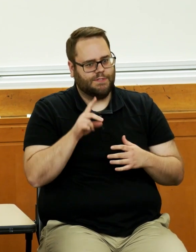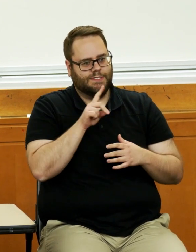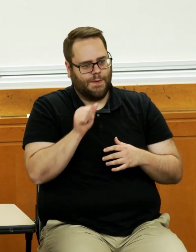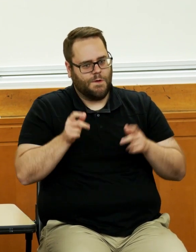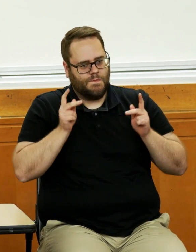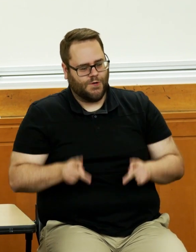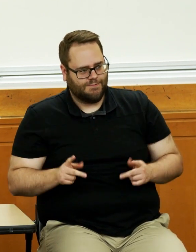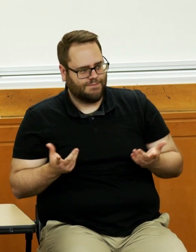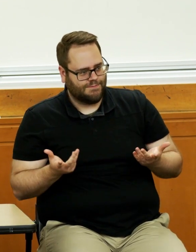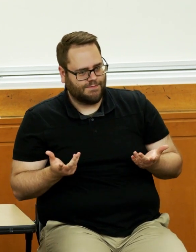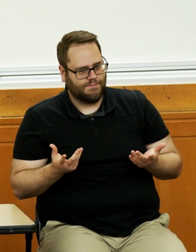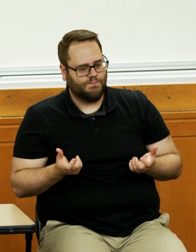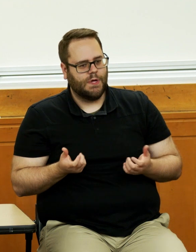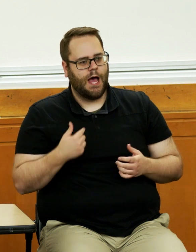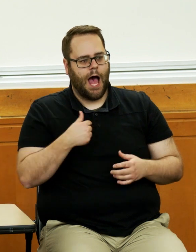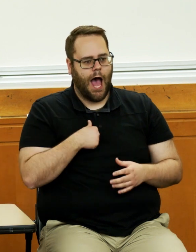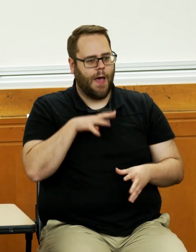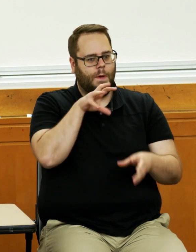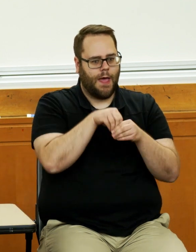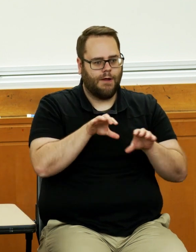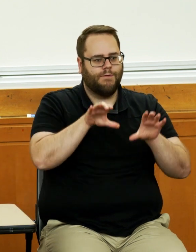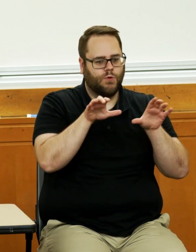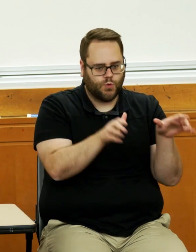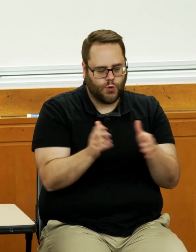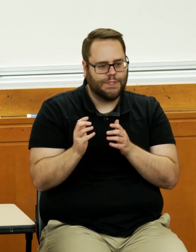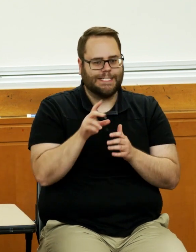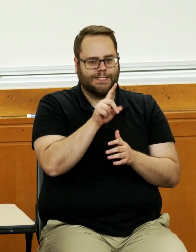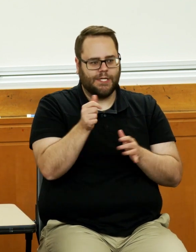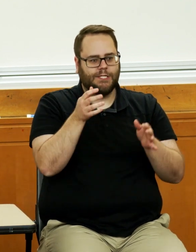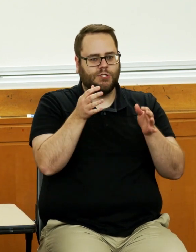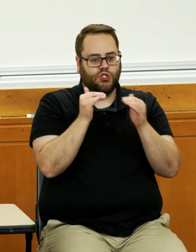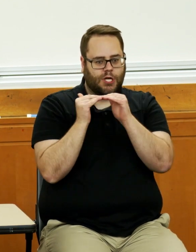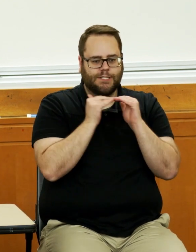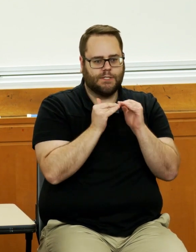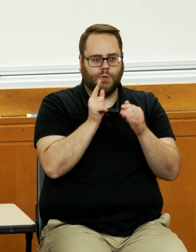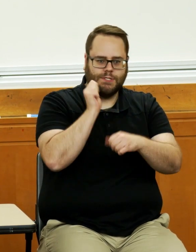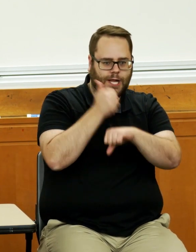I'm a member of the group or groups for which Disability Justice was created. The definitions